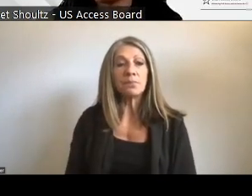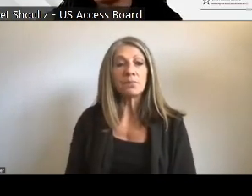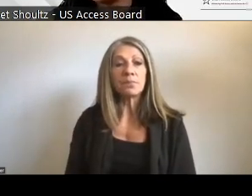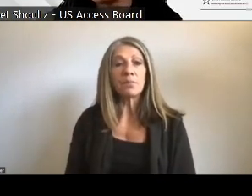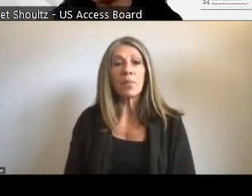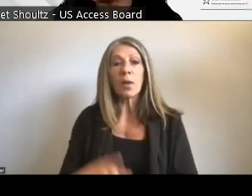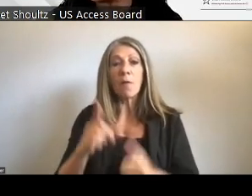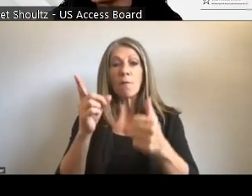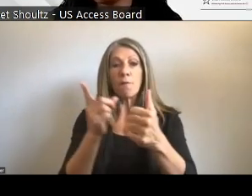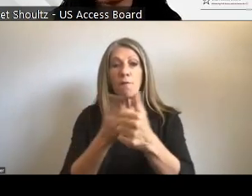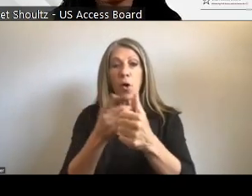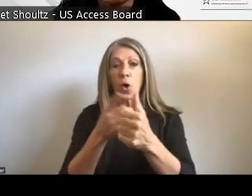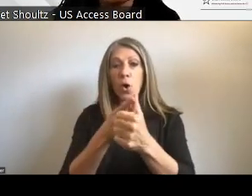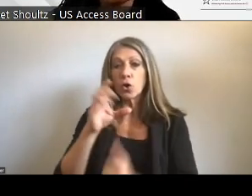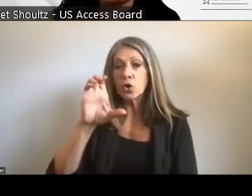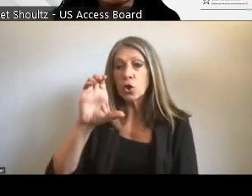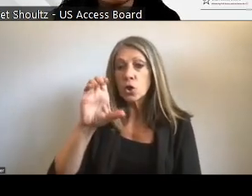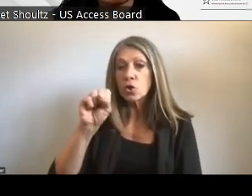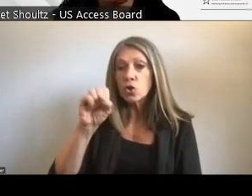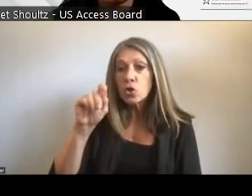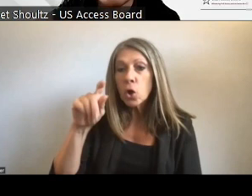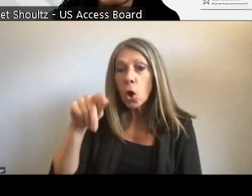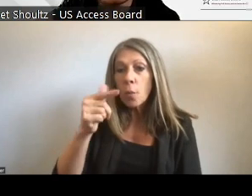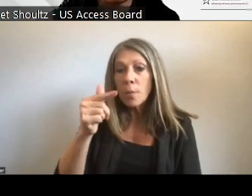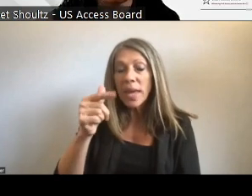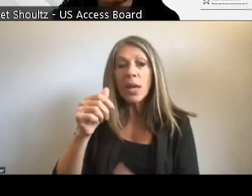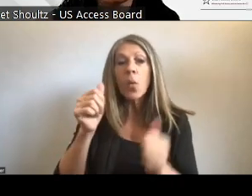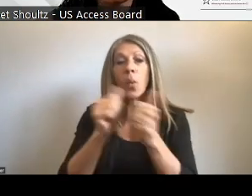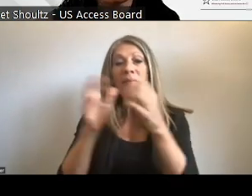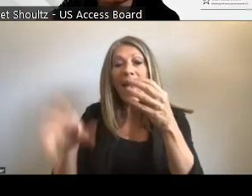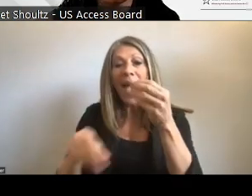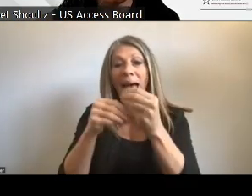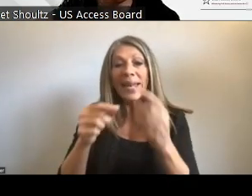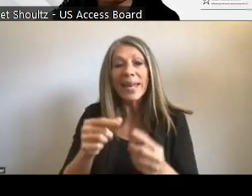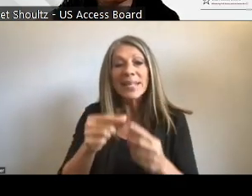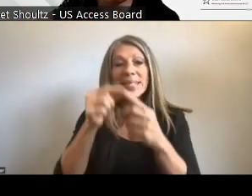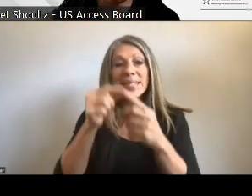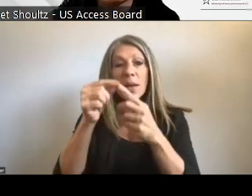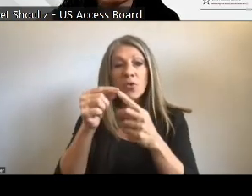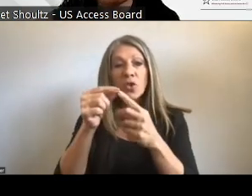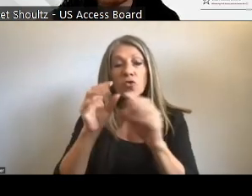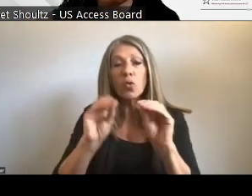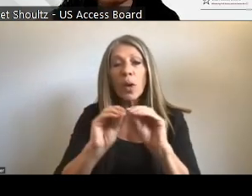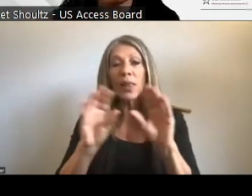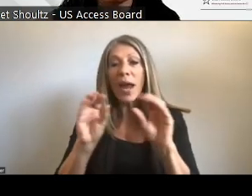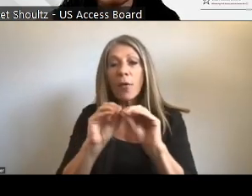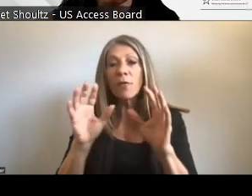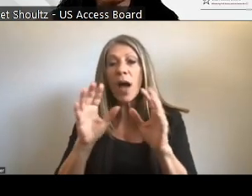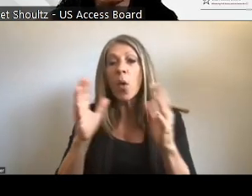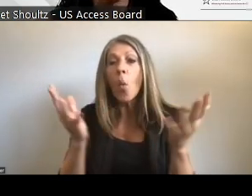First, in scoping for on-street parking we've added exceptions to clarify what is covered